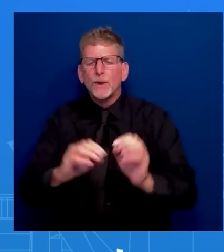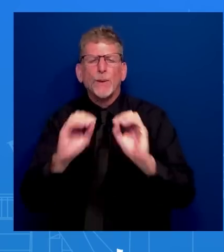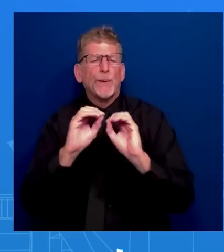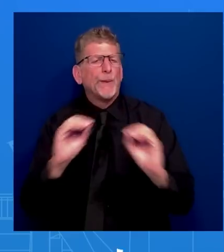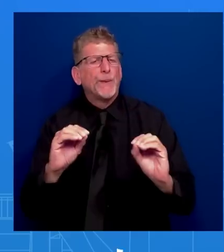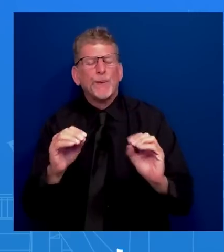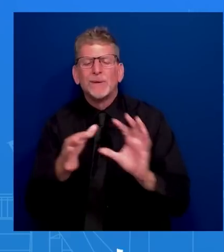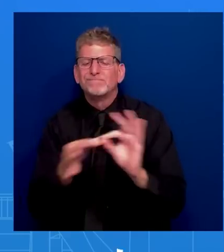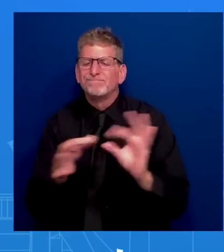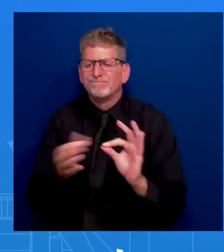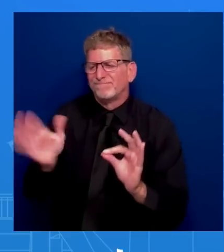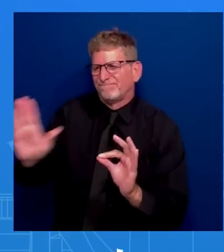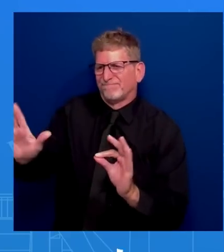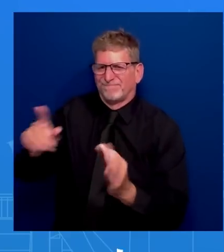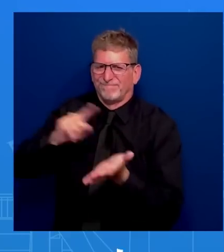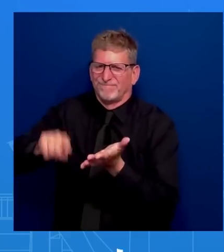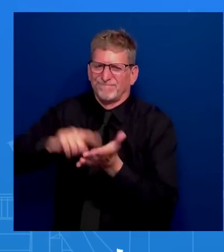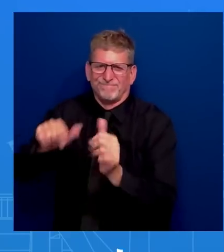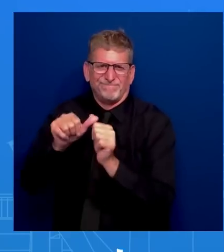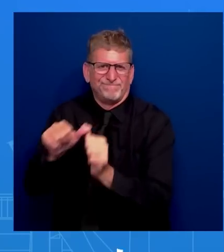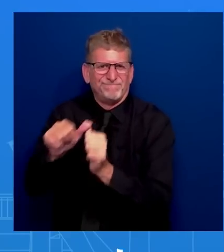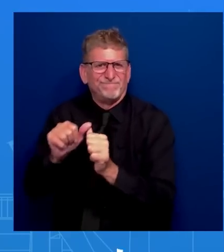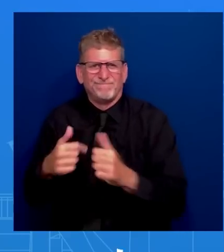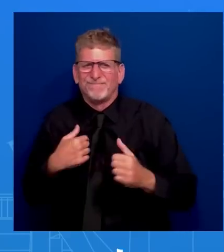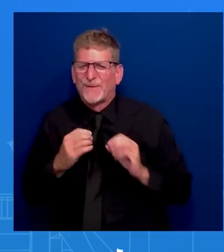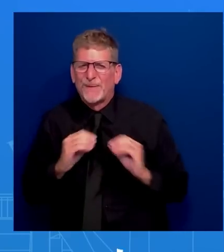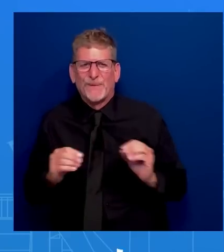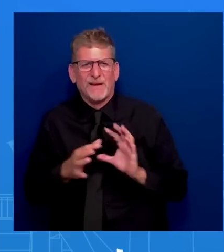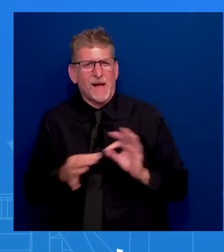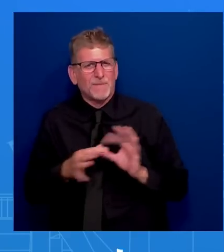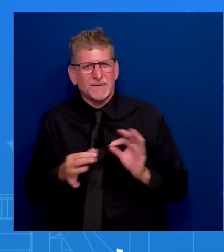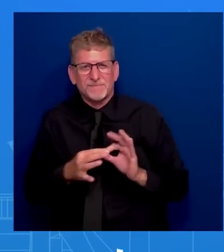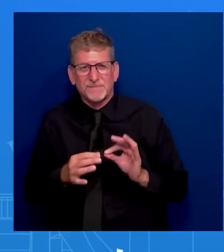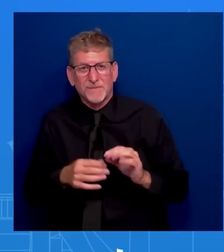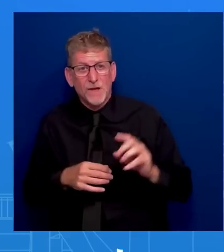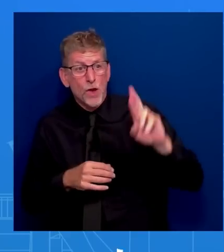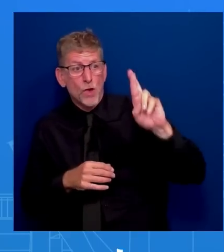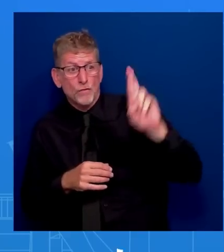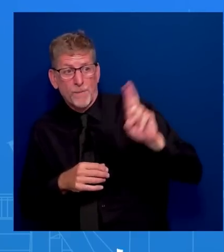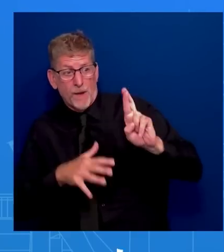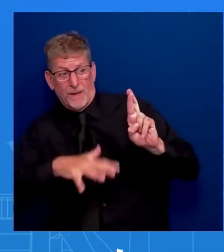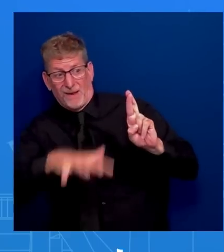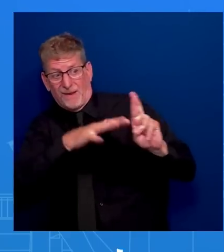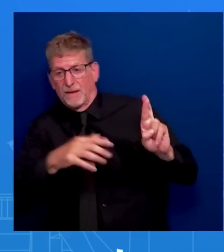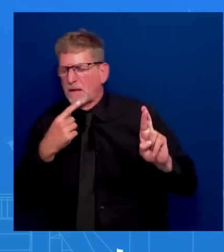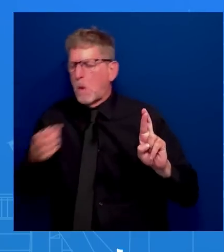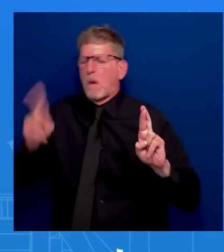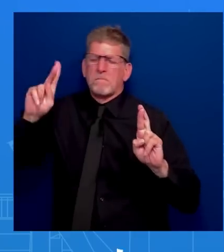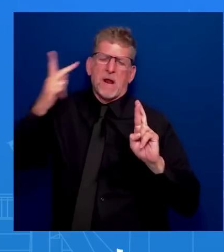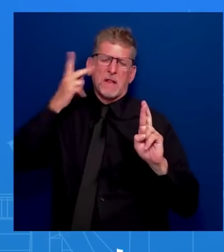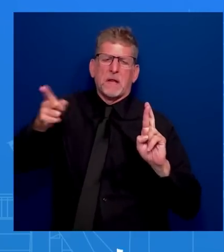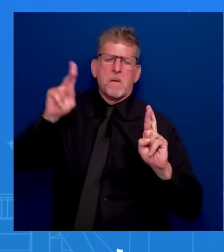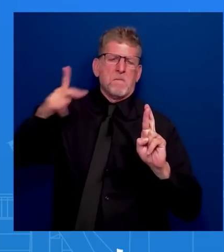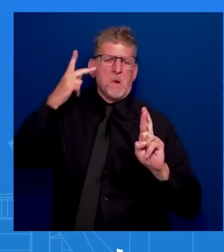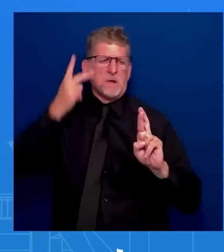Ms. Jean-Pierre: Look, I'll say this: You know, the President and the White House learned about this FBI search from public reports.